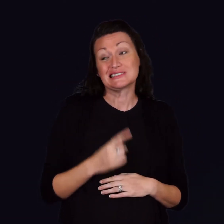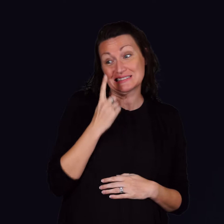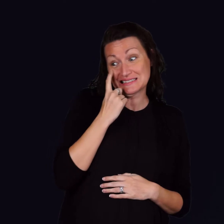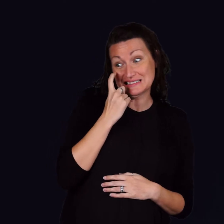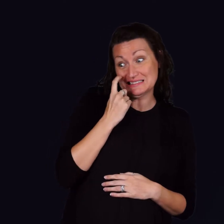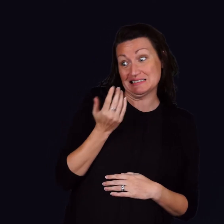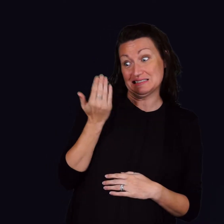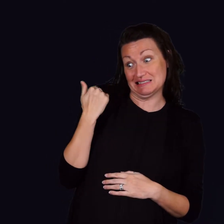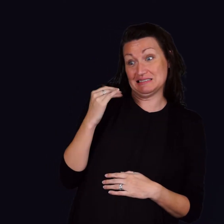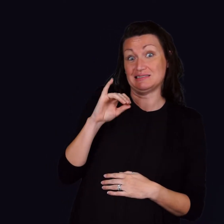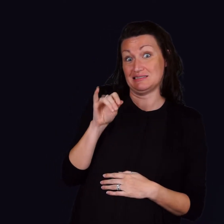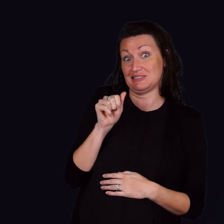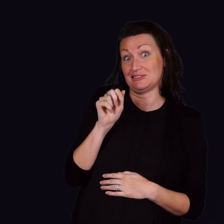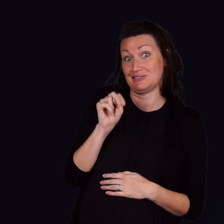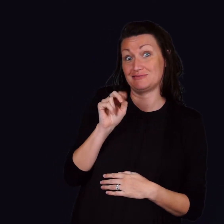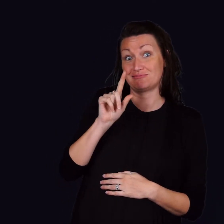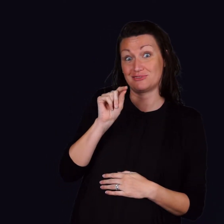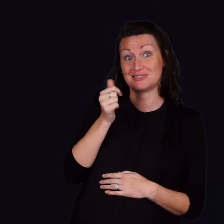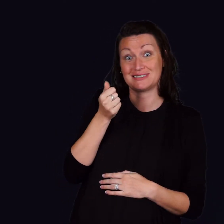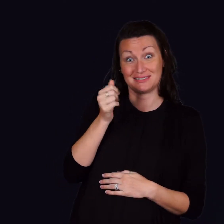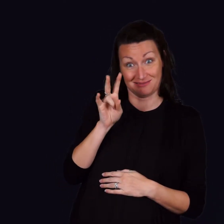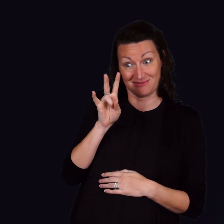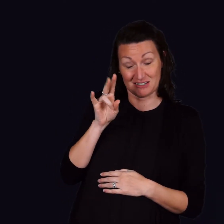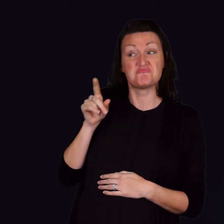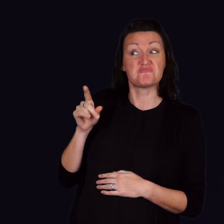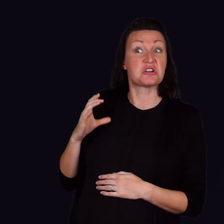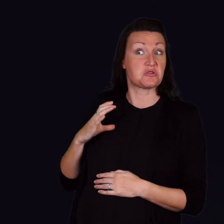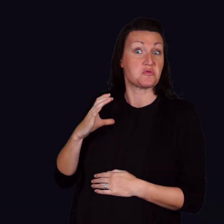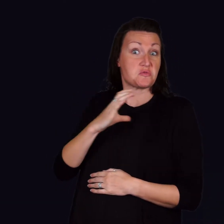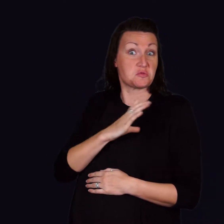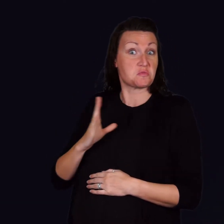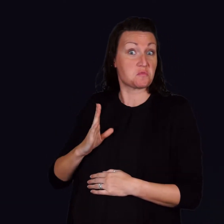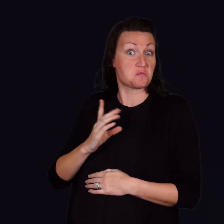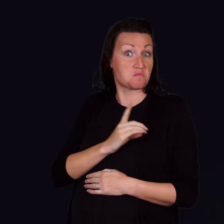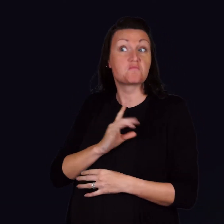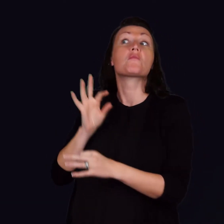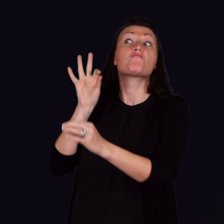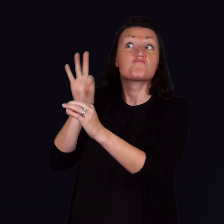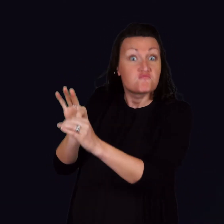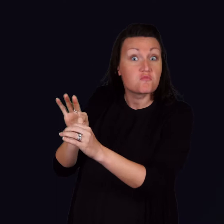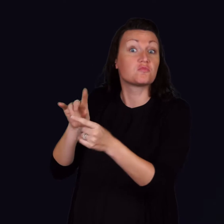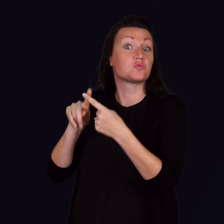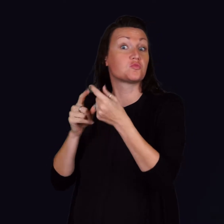In January 2017, the Commission board voted to support